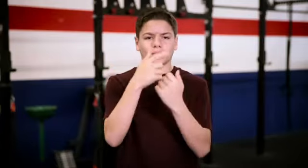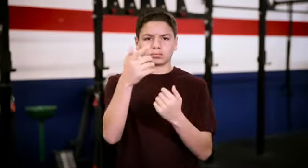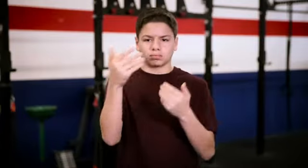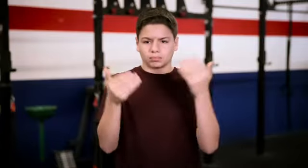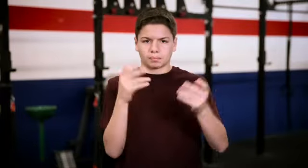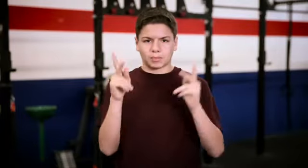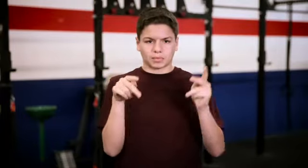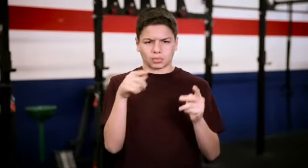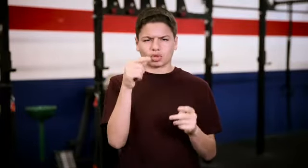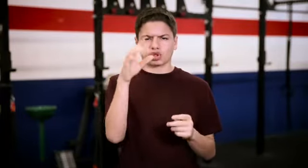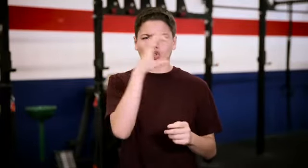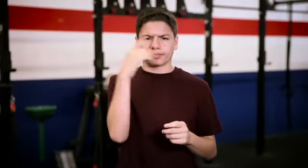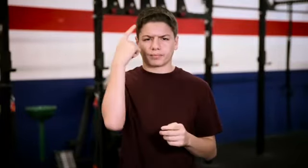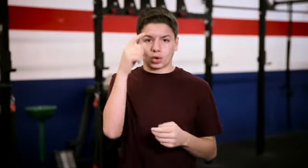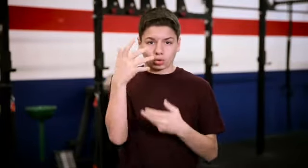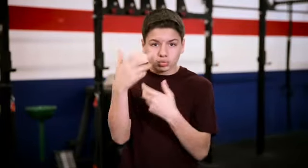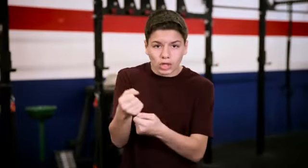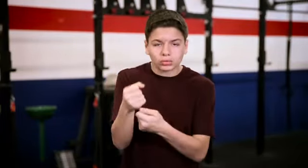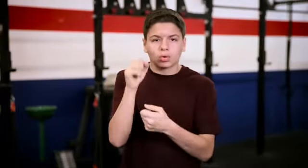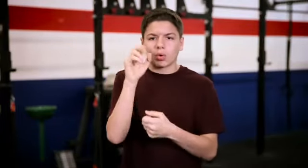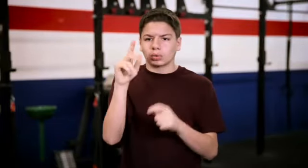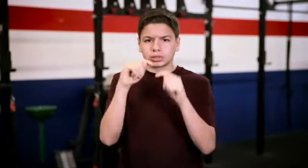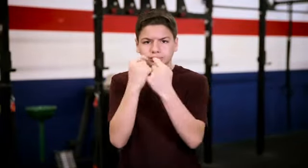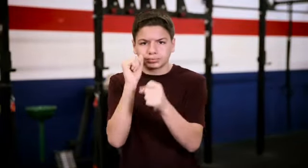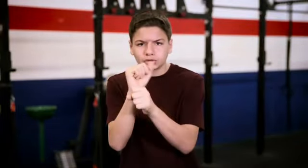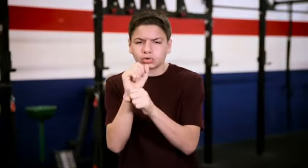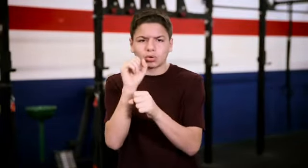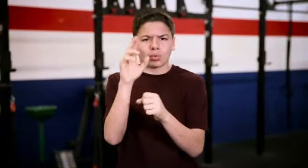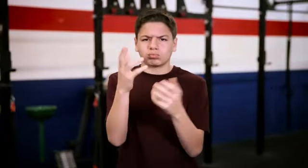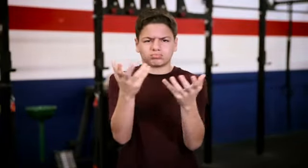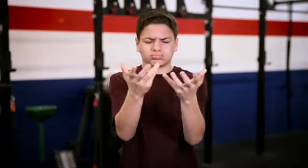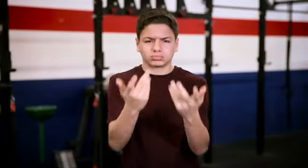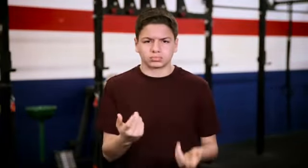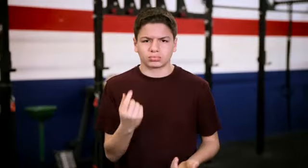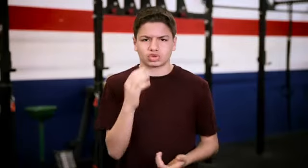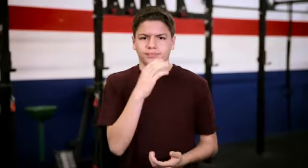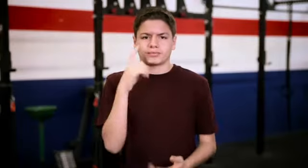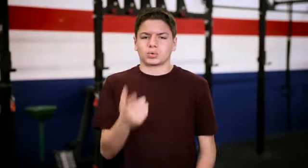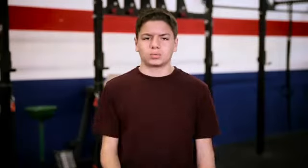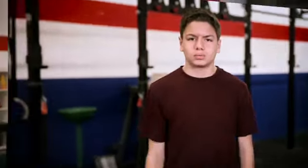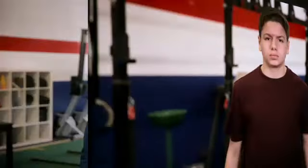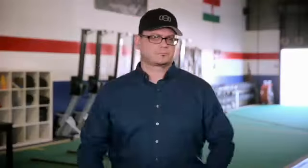If you grow into the gym business, how do you plan to hire people? What do you look for? Trust? Teamwork? What do you look for?